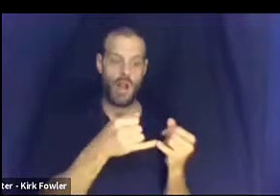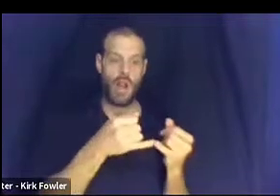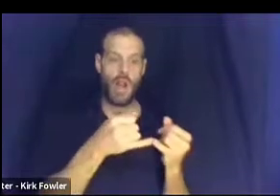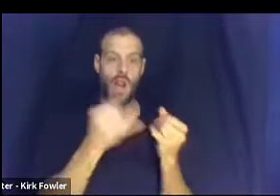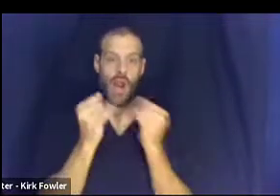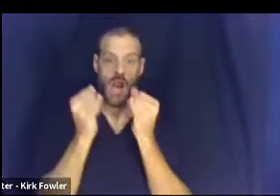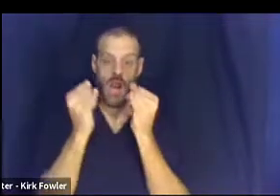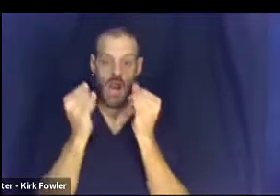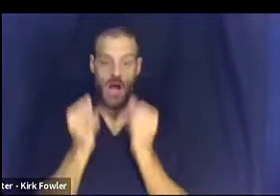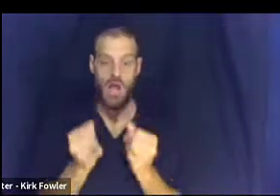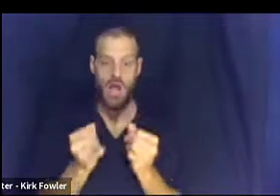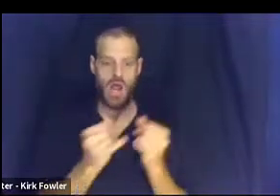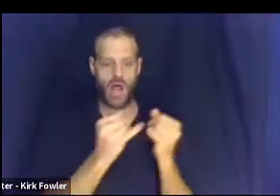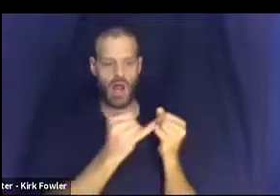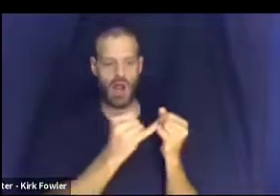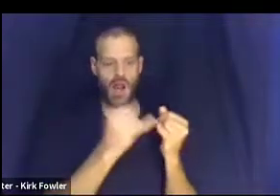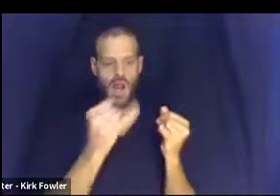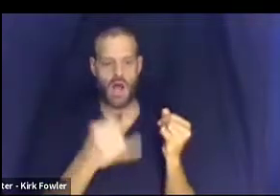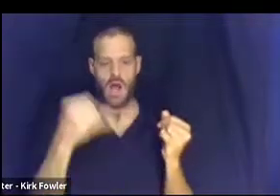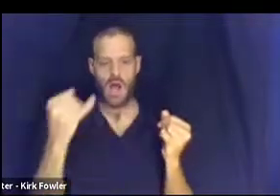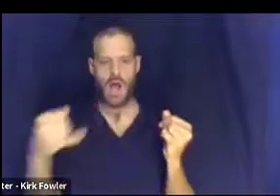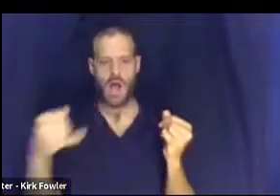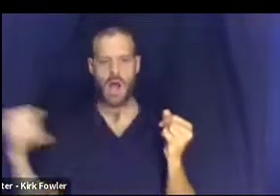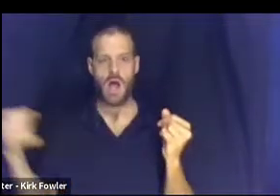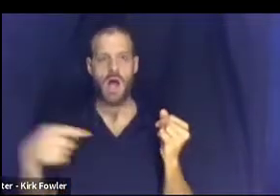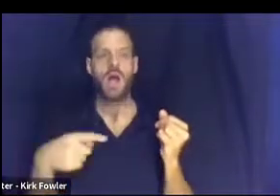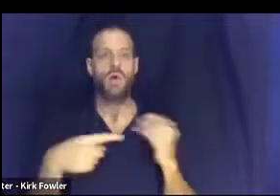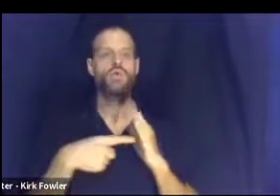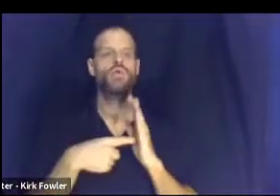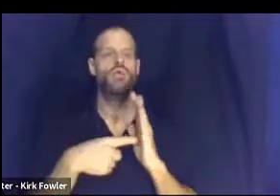and the blue color that that's a representation of water.